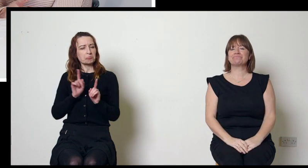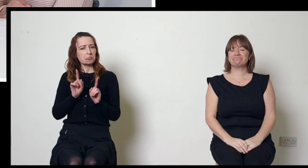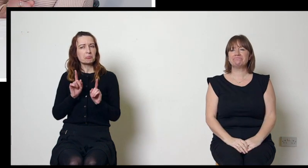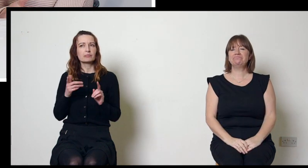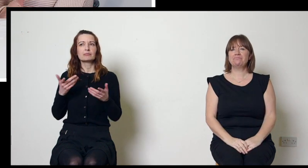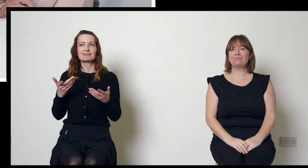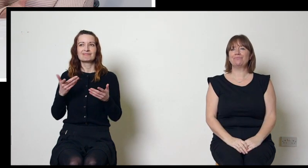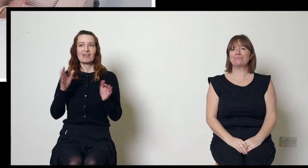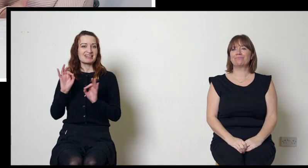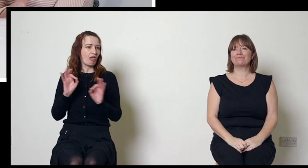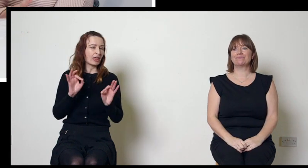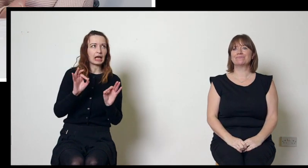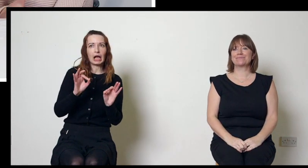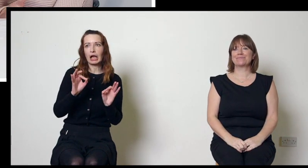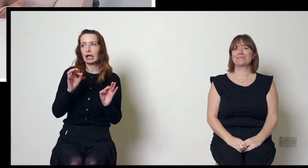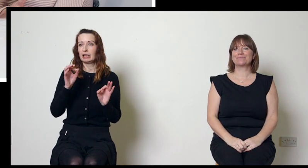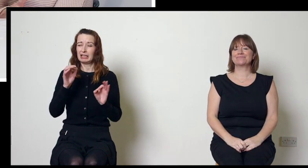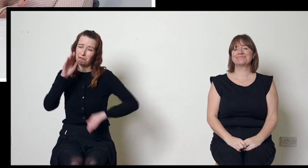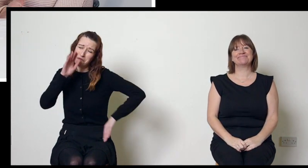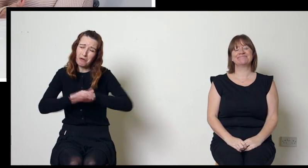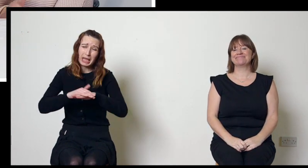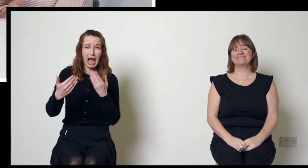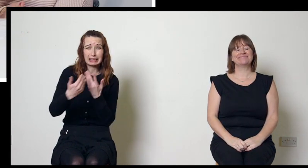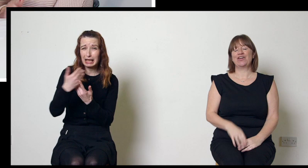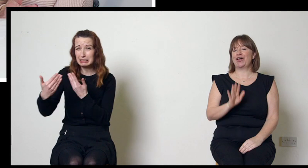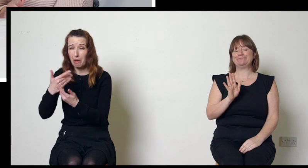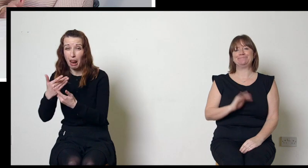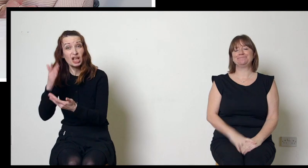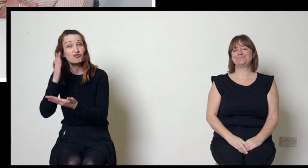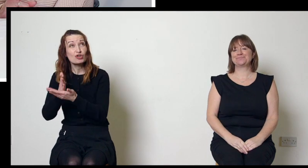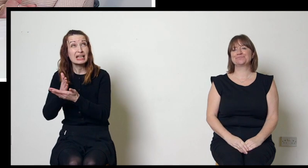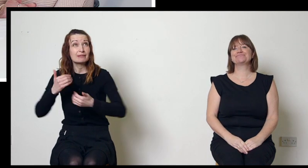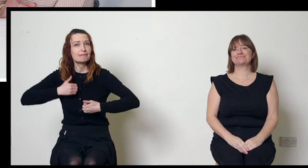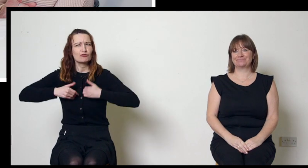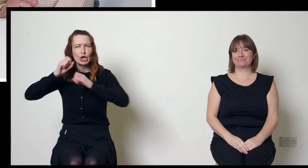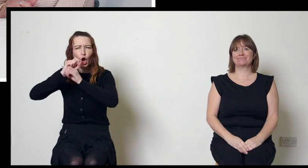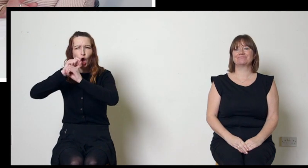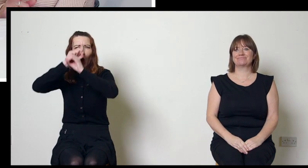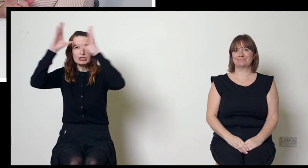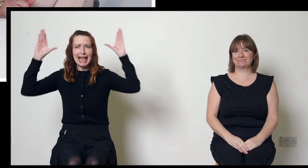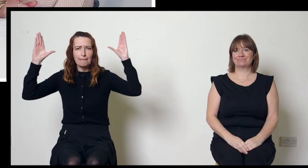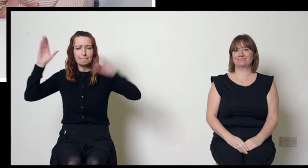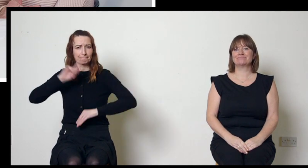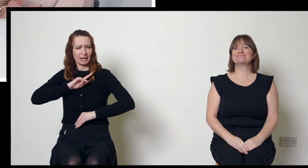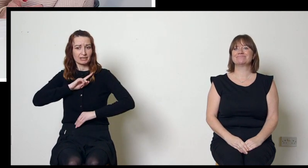nothing can ever be fully accessible. and that's an interesting concept because if you make something accessible